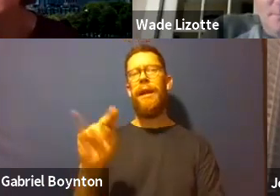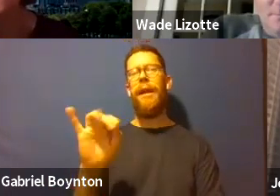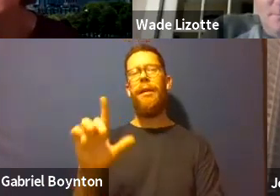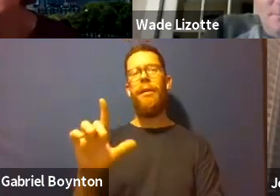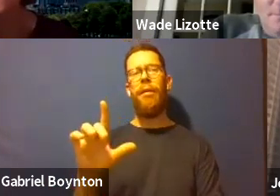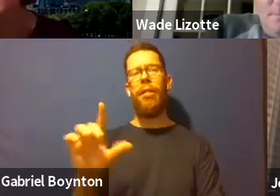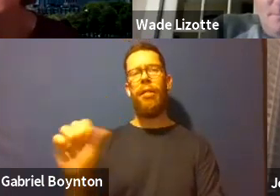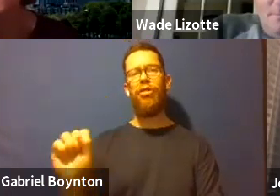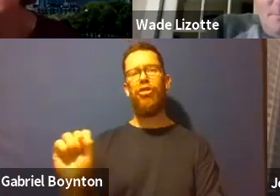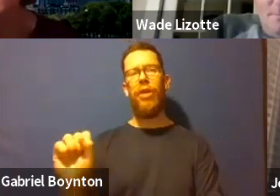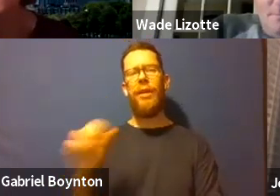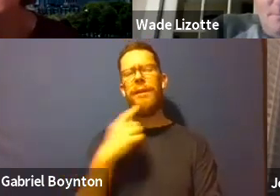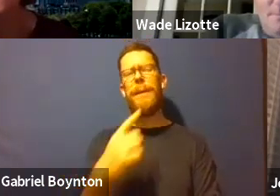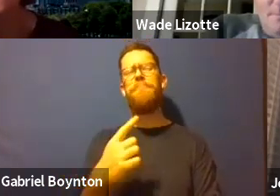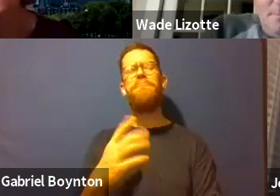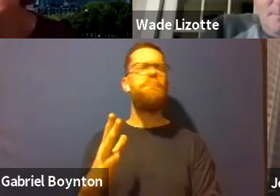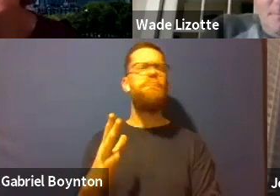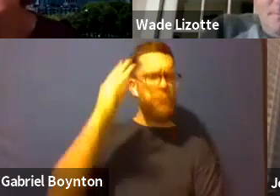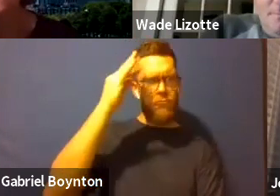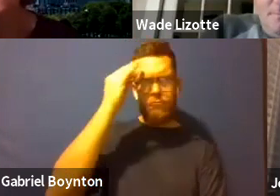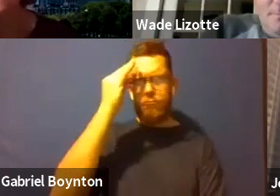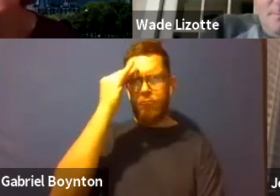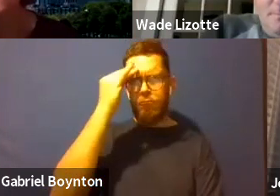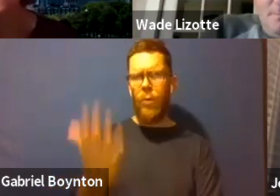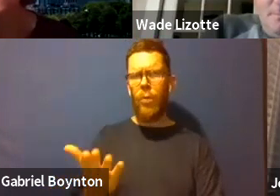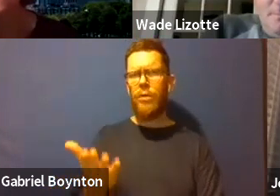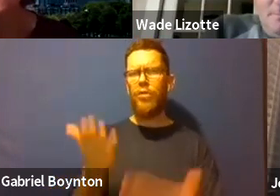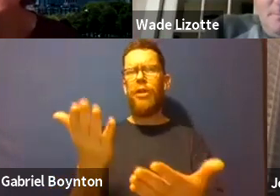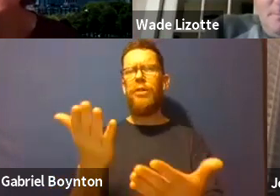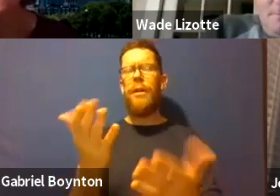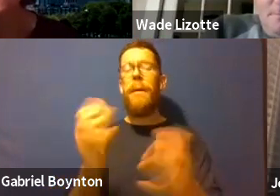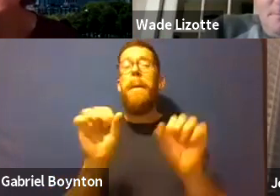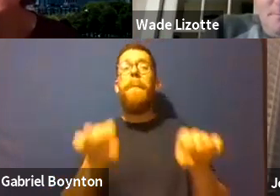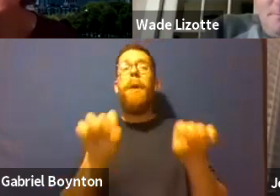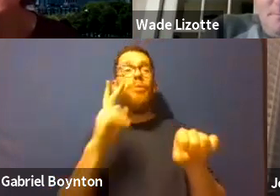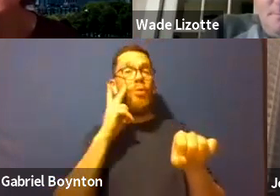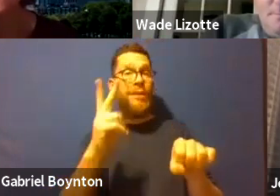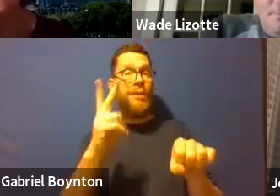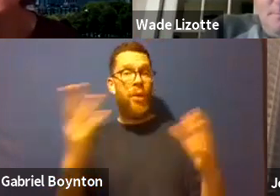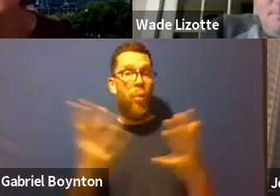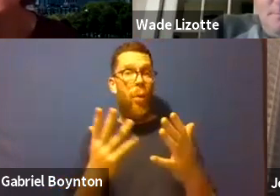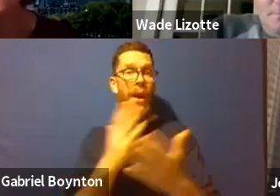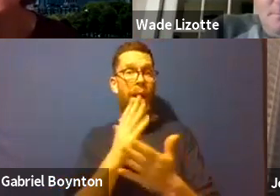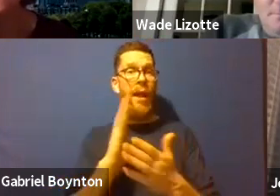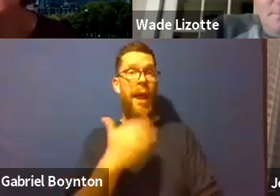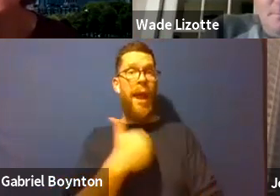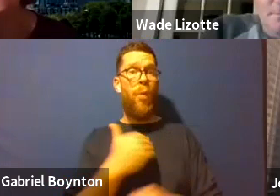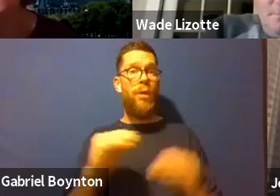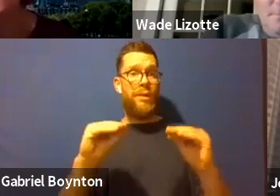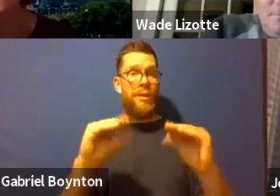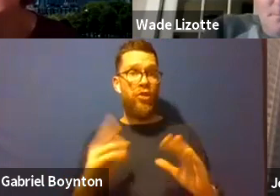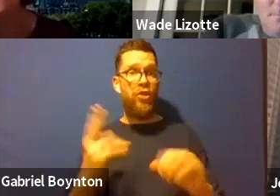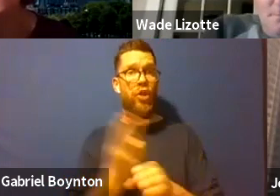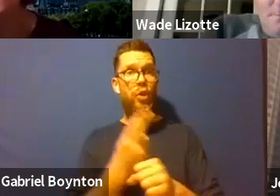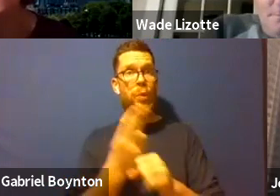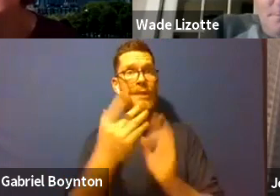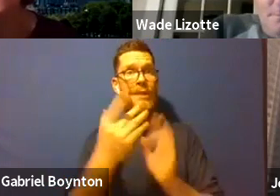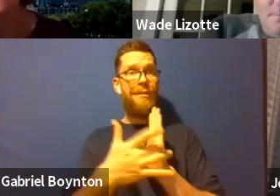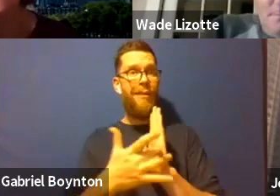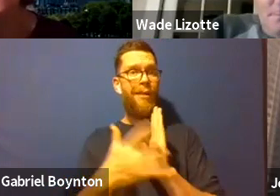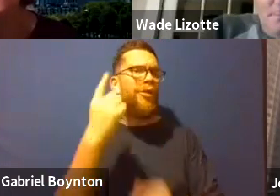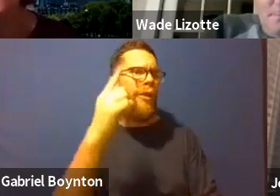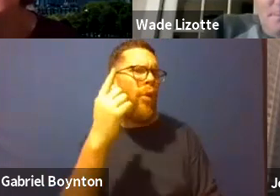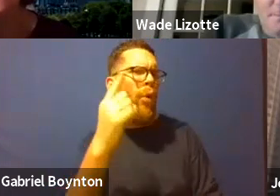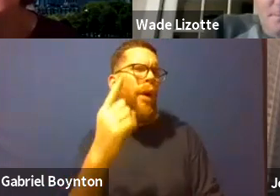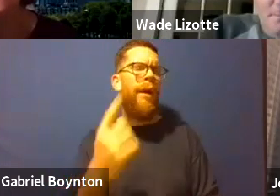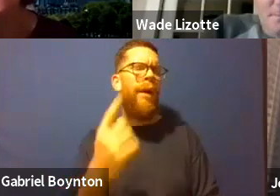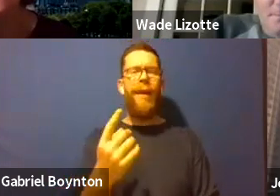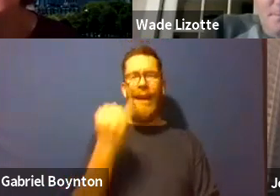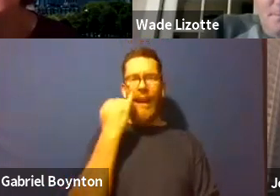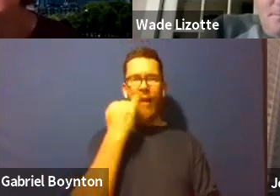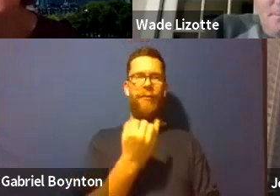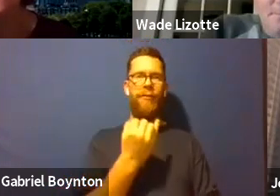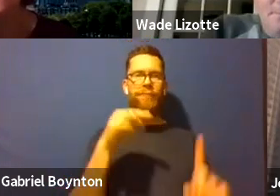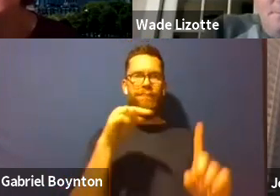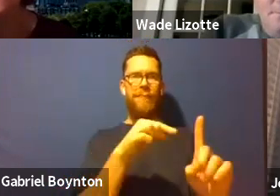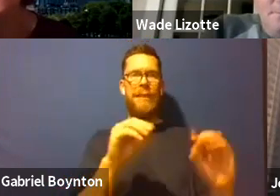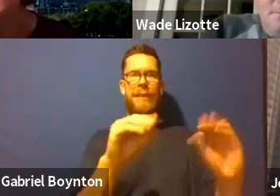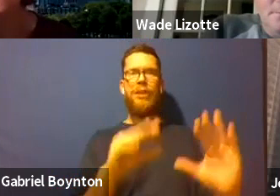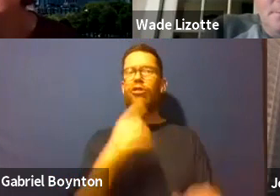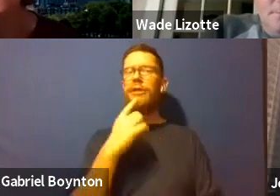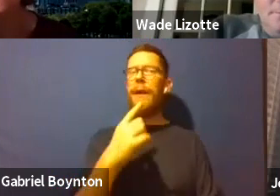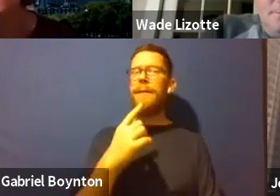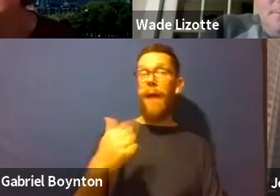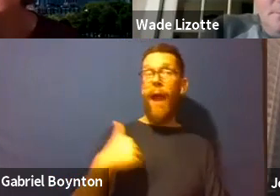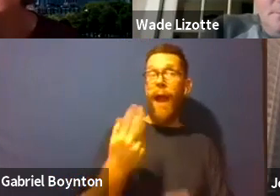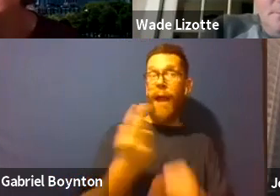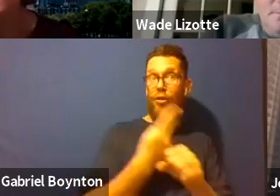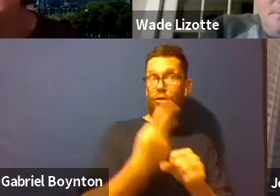Daniel Sheedy: Would it be possible to see like what some of the teachers are using our technology for, like, if some teacher kind of goes out on a limb and says, This is what I've been using. I don't know if you guys incorporate that or share that information.